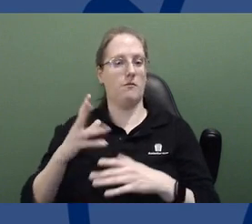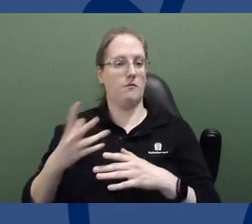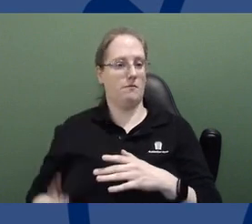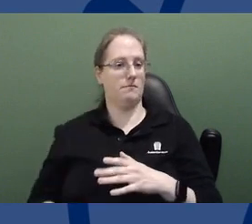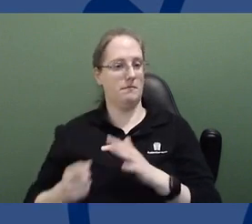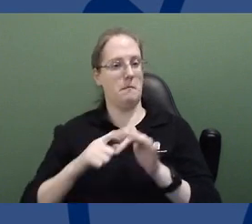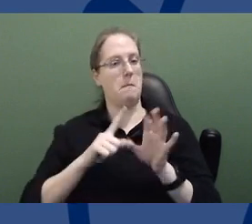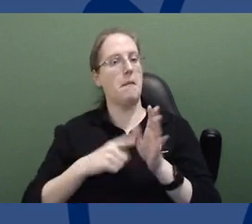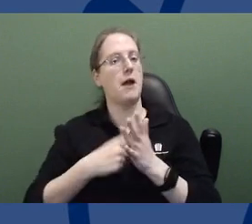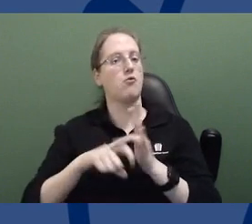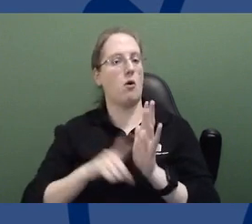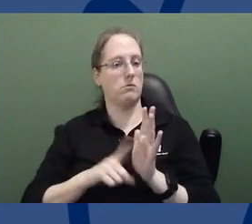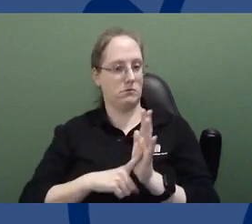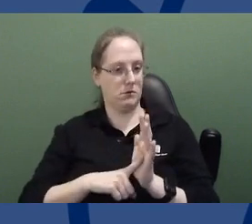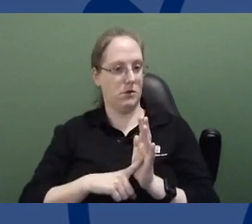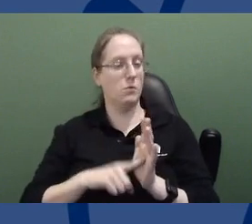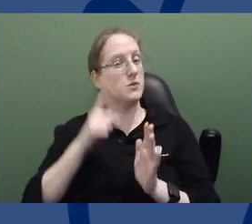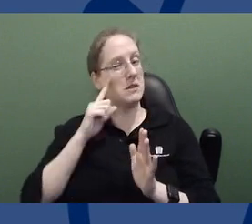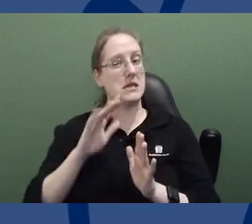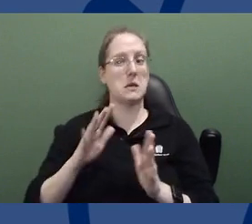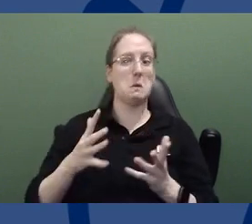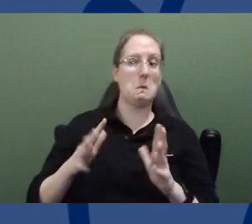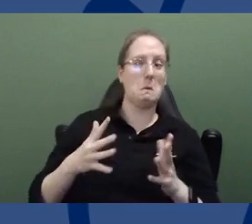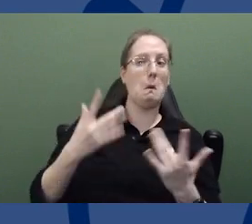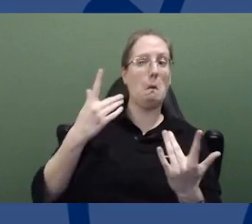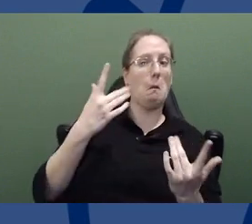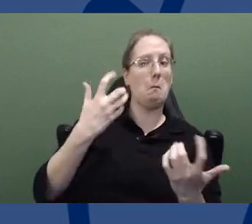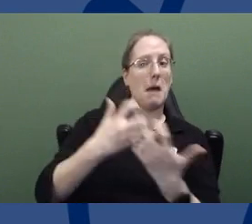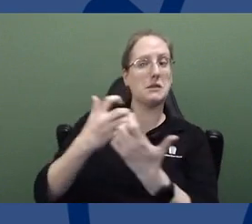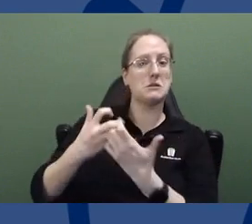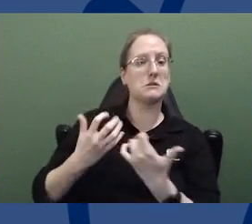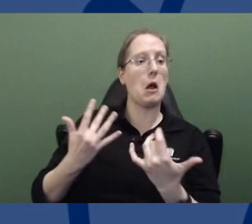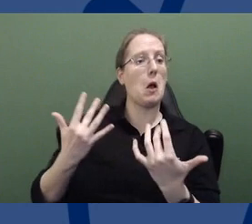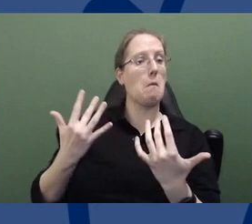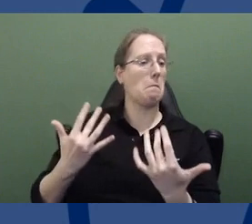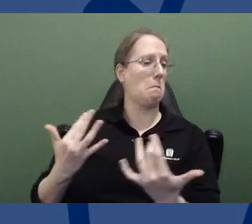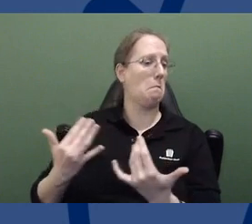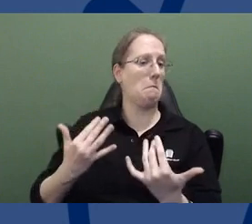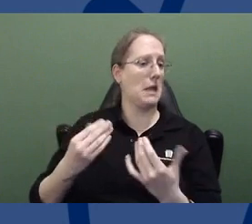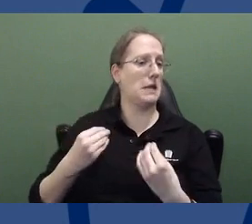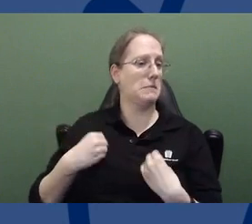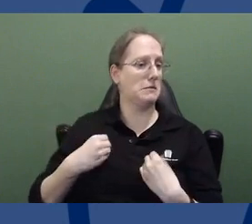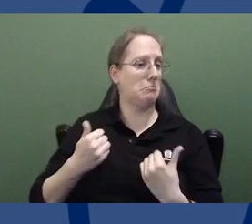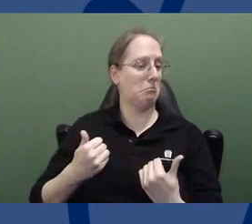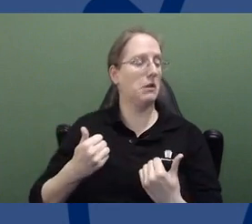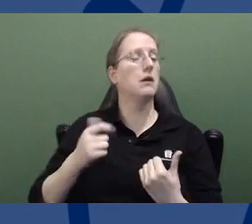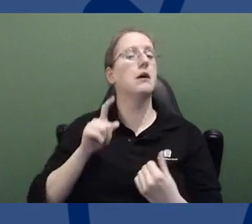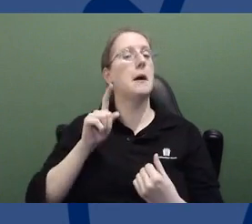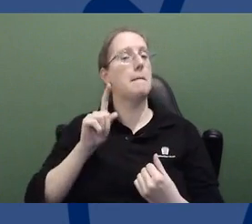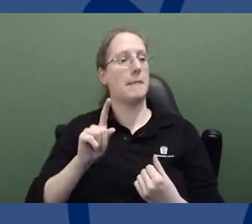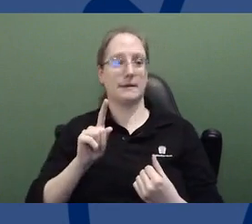works for a lot of businesses. But that's not to say businesses can continue to operate